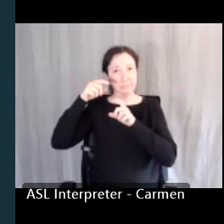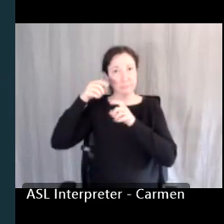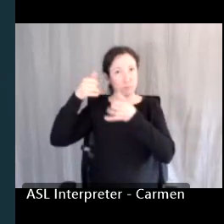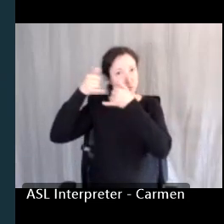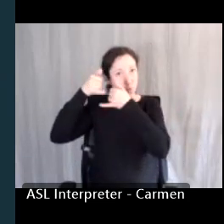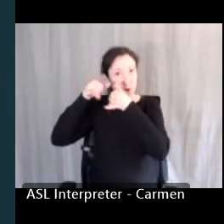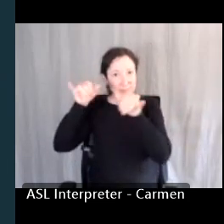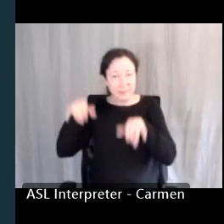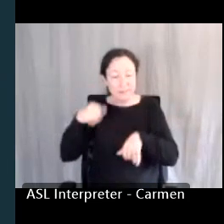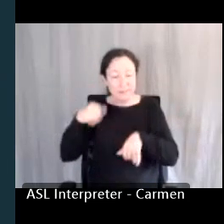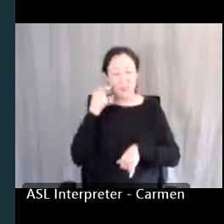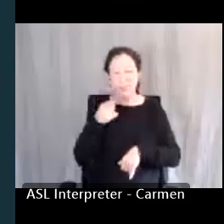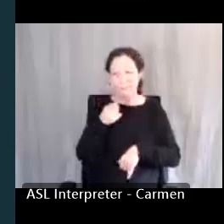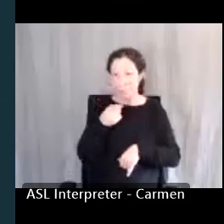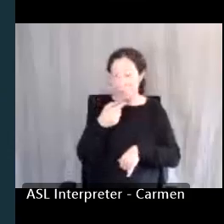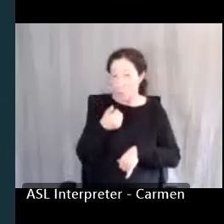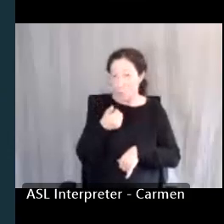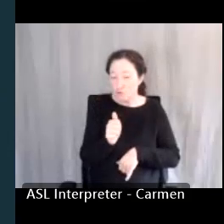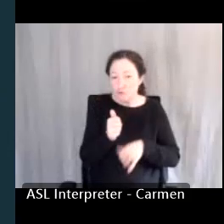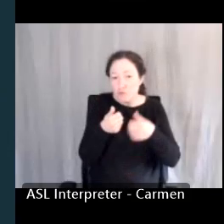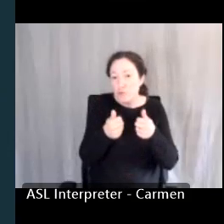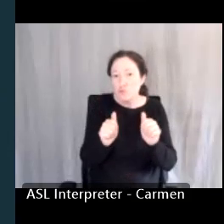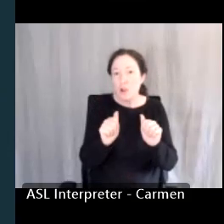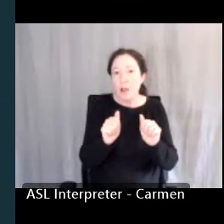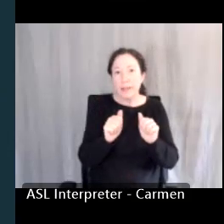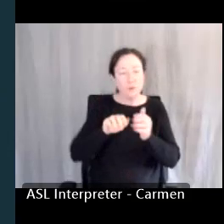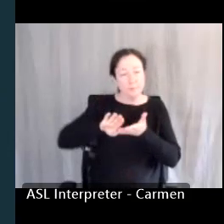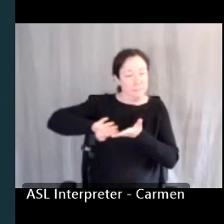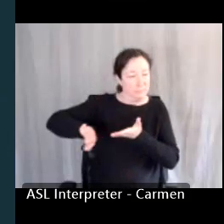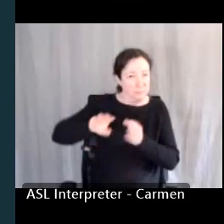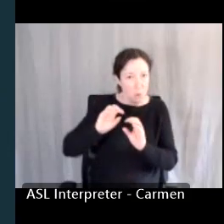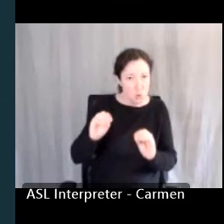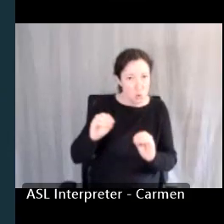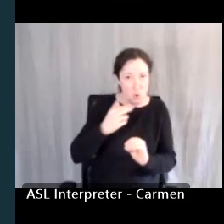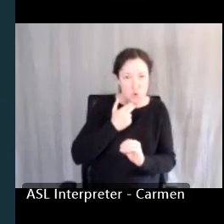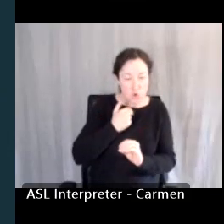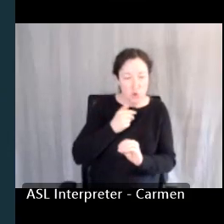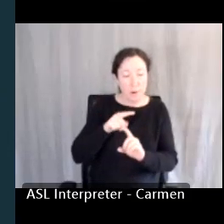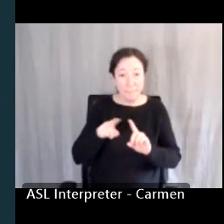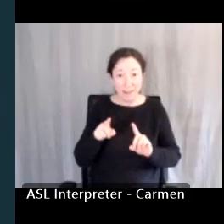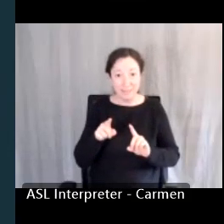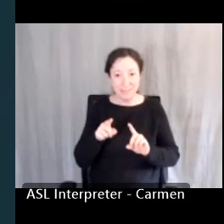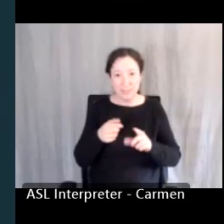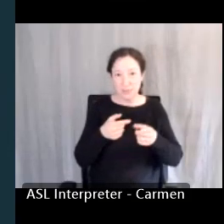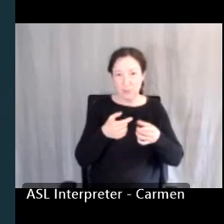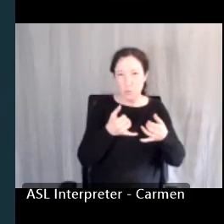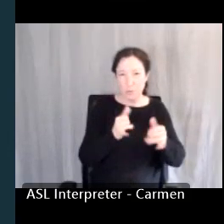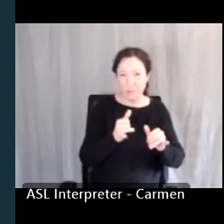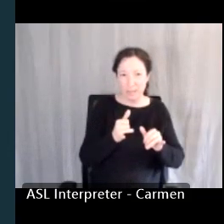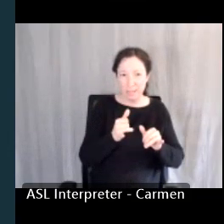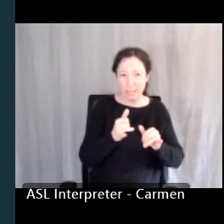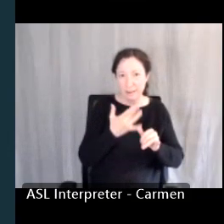But if you're allowing a little bit in especially with artificial sweeteners, it's going to override your leptin and your ghrelin. And that's for satiety and hunger.